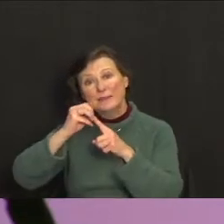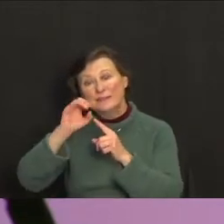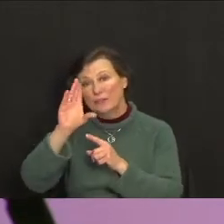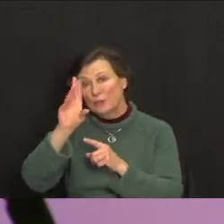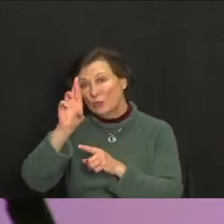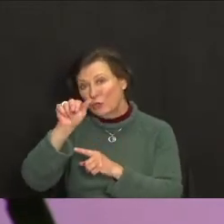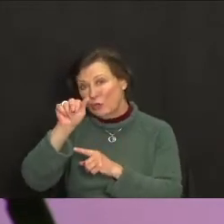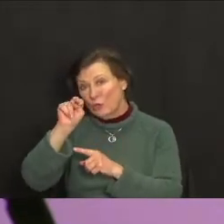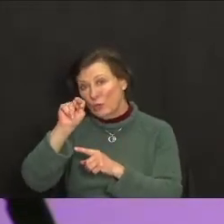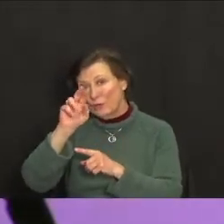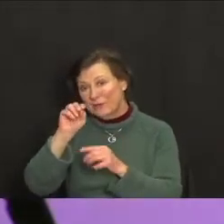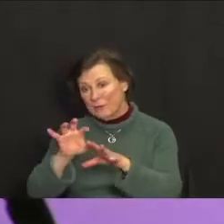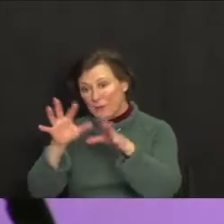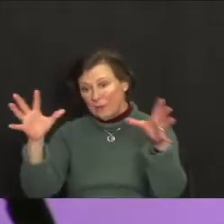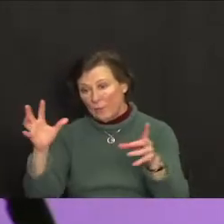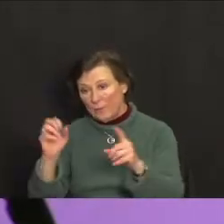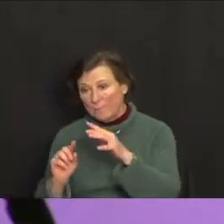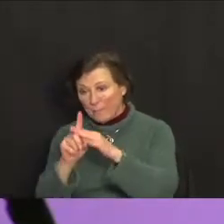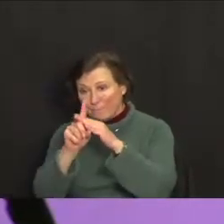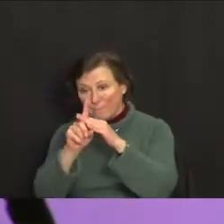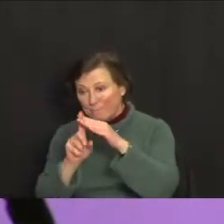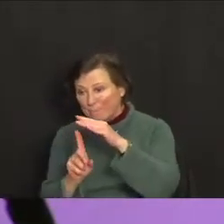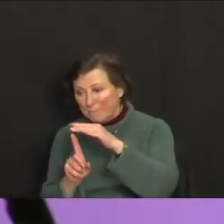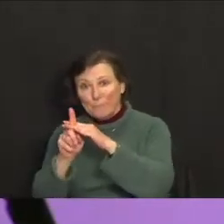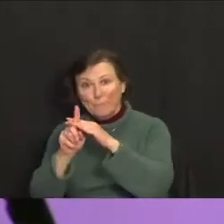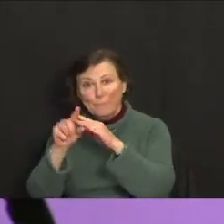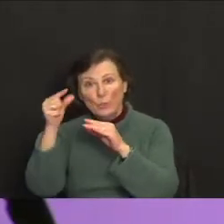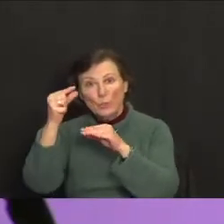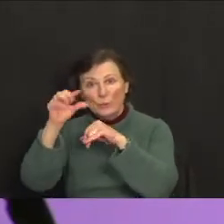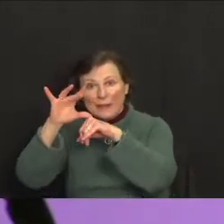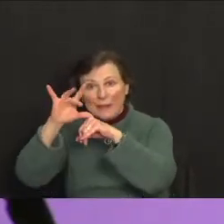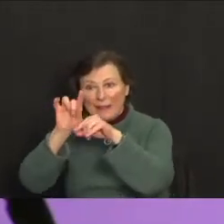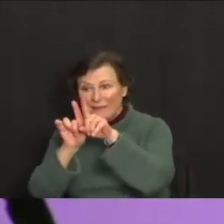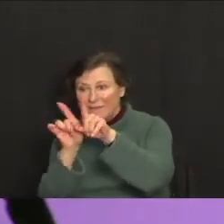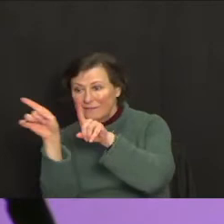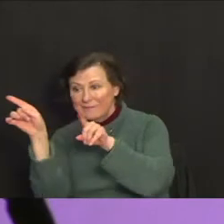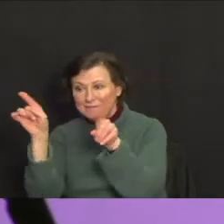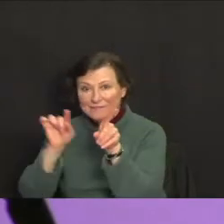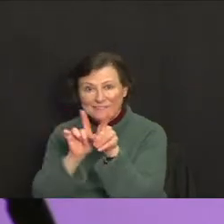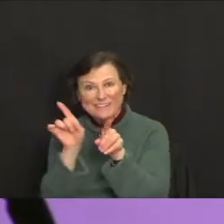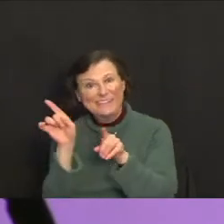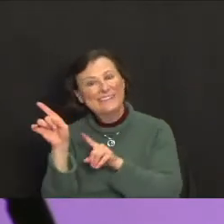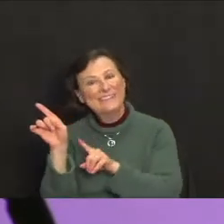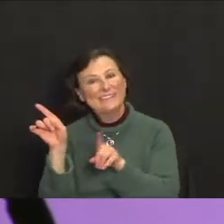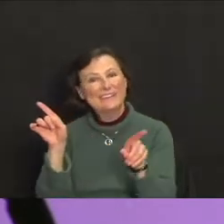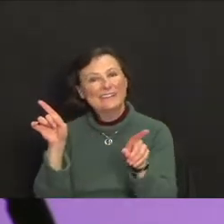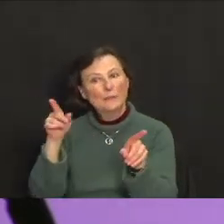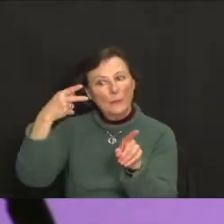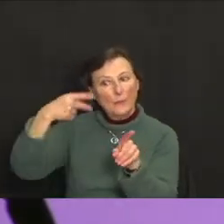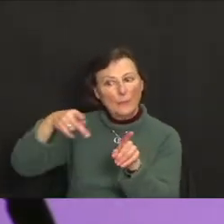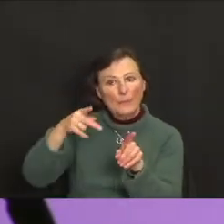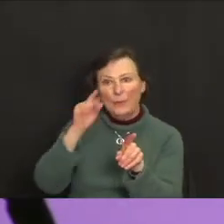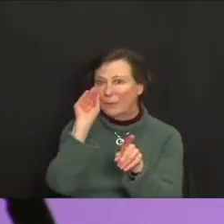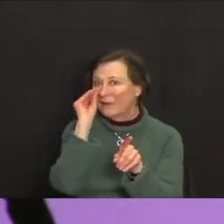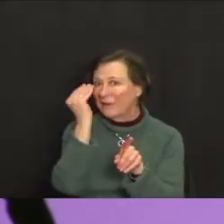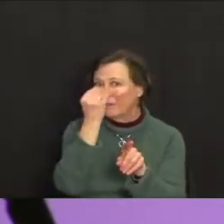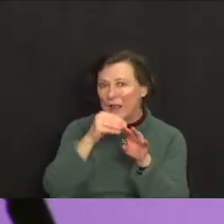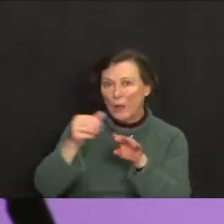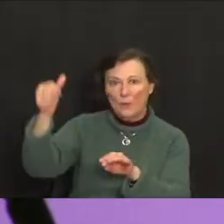springing forth little green leaves, there's a purple pansy in my backyard that will not